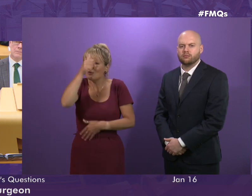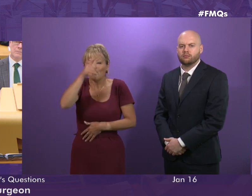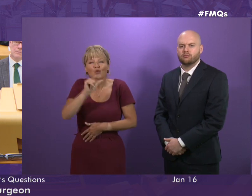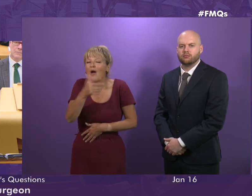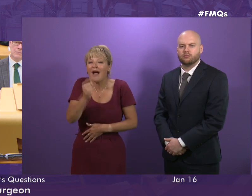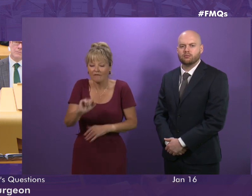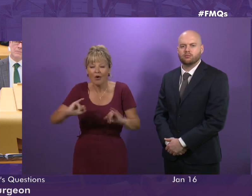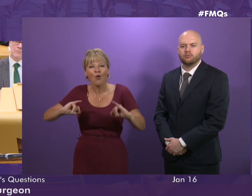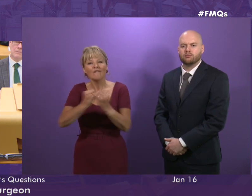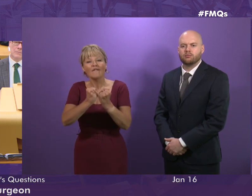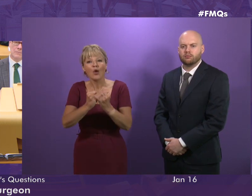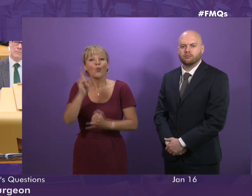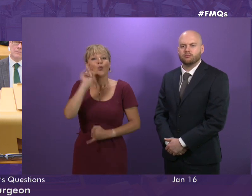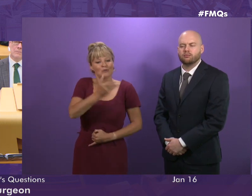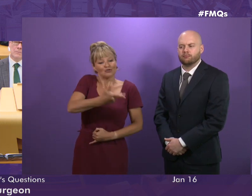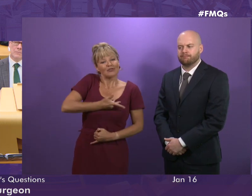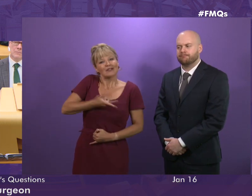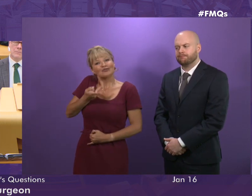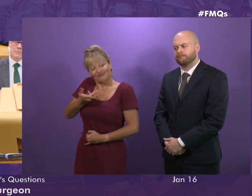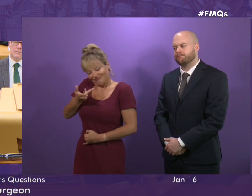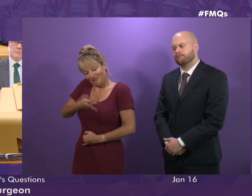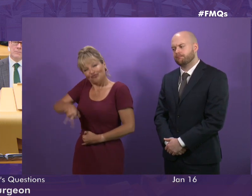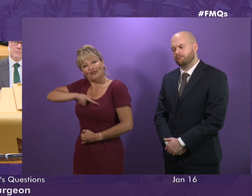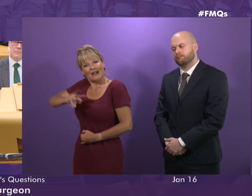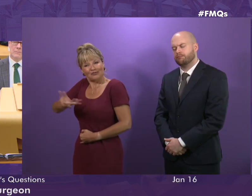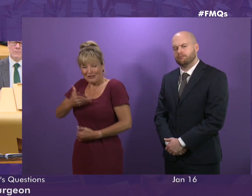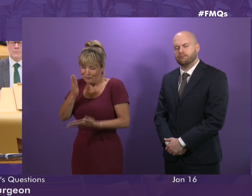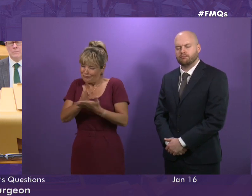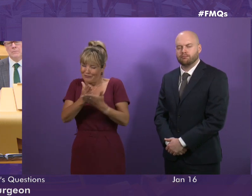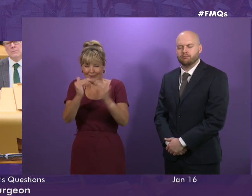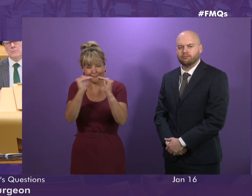That work is under way and the Government will continue to take it forward in a responsible